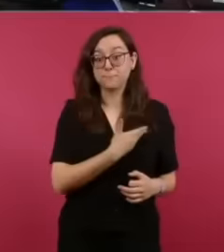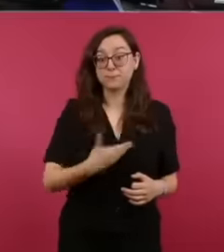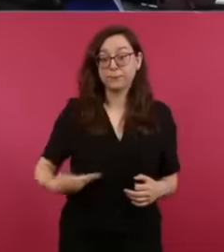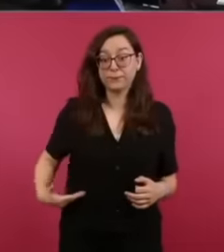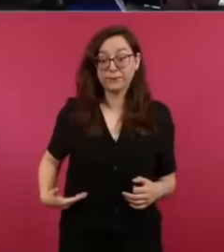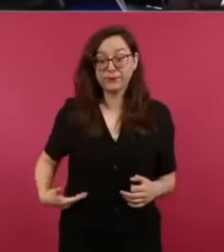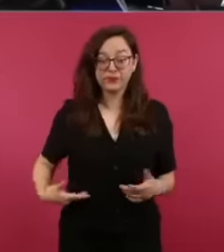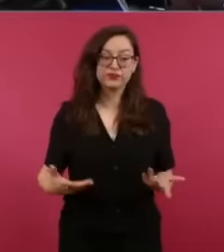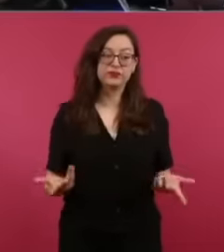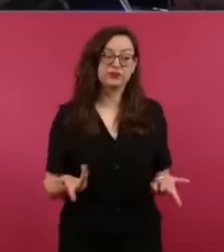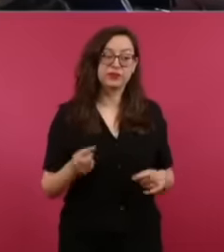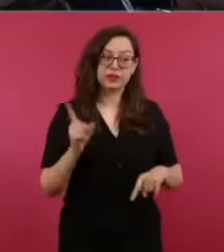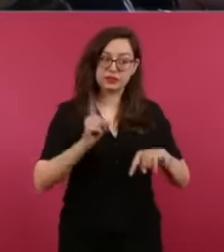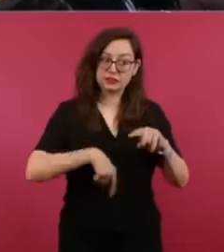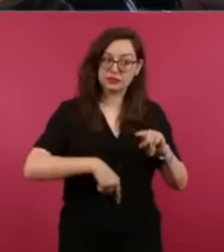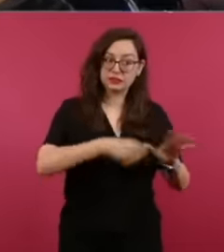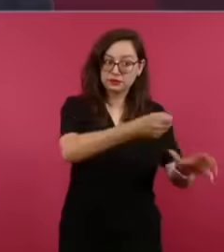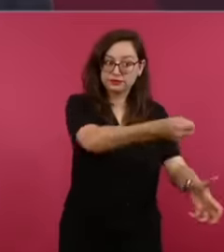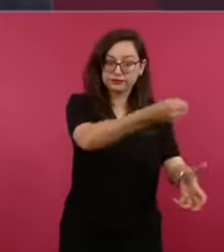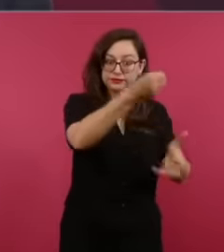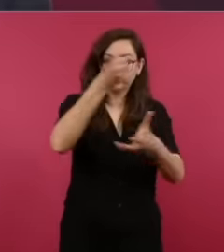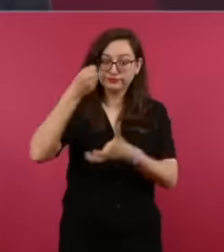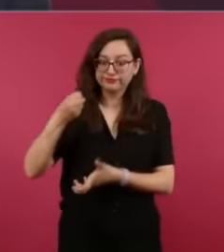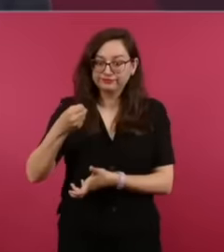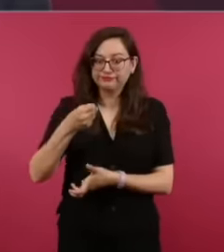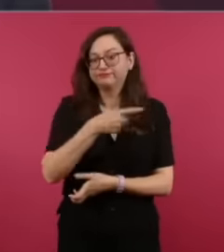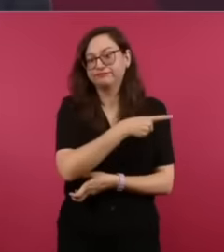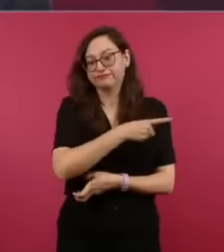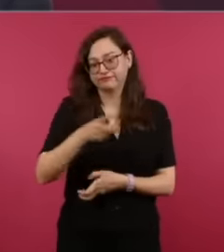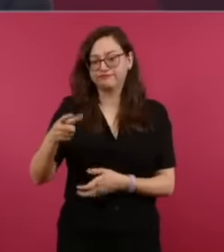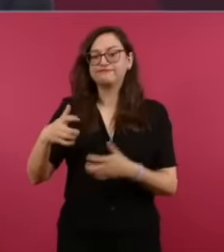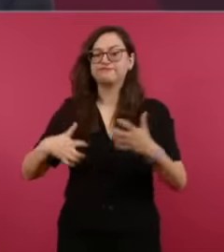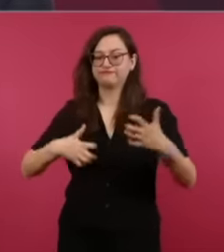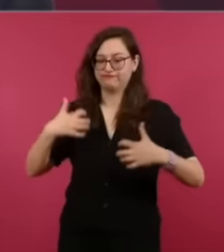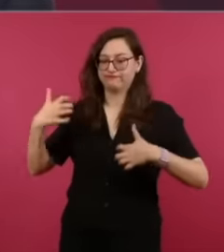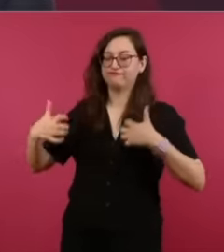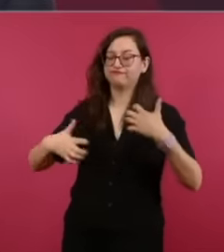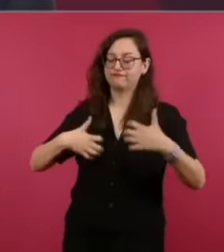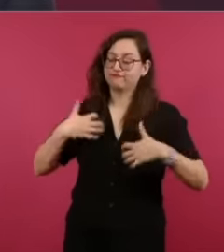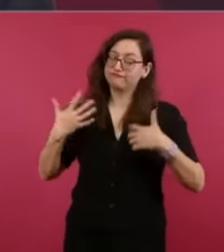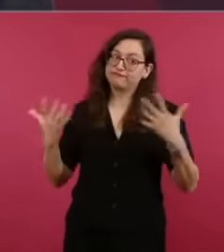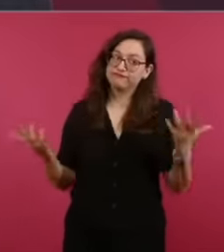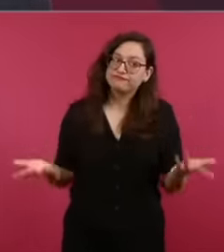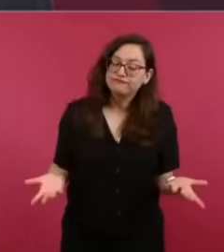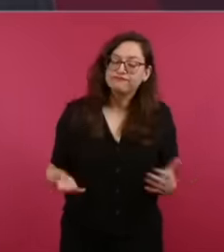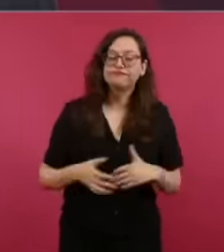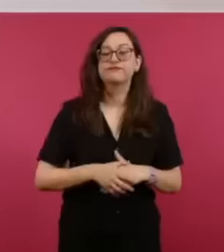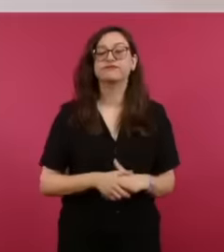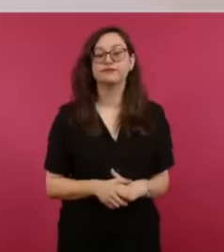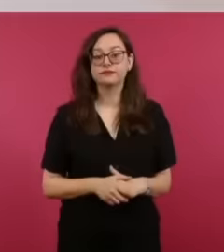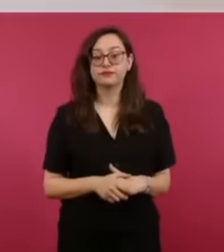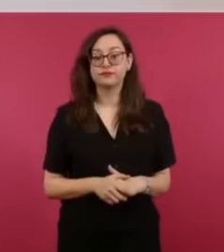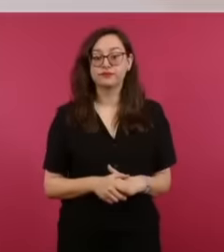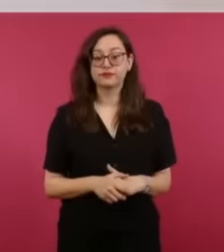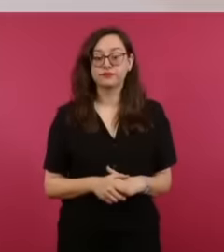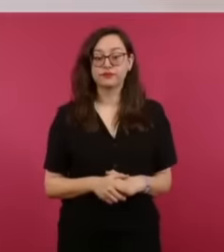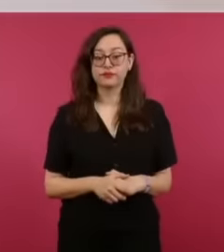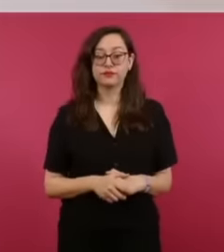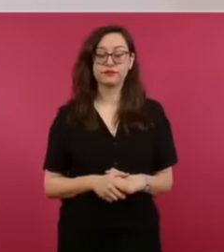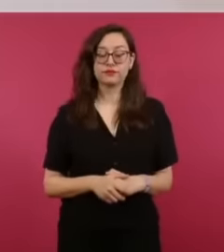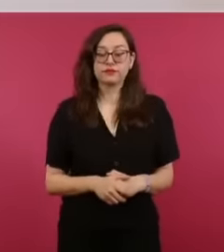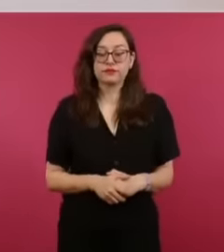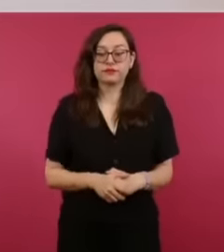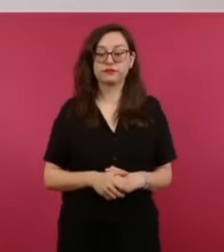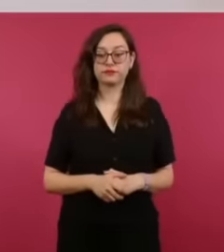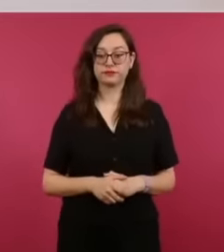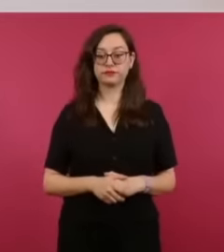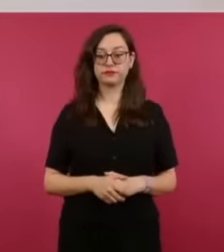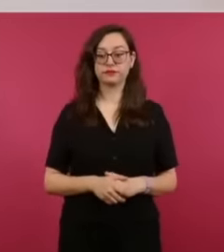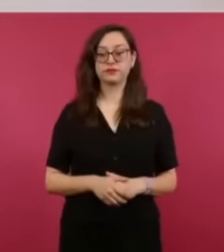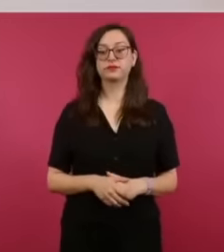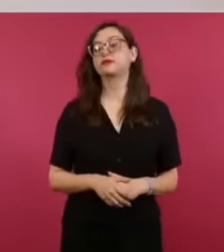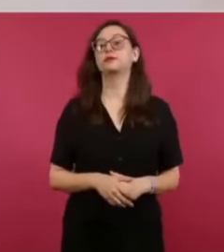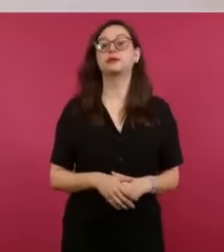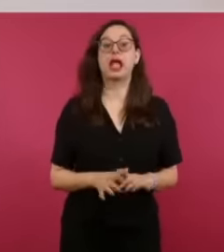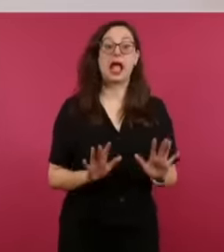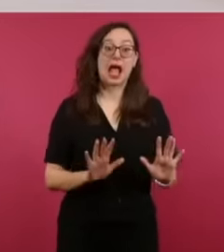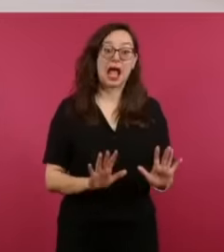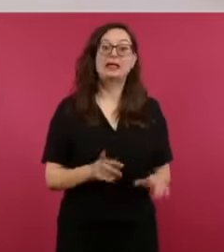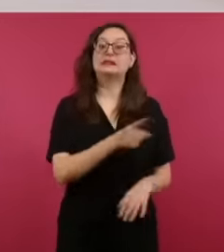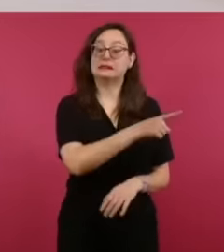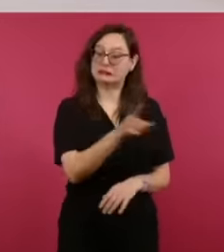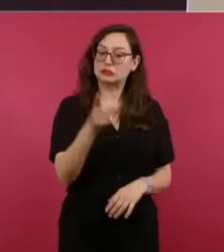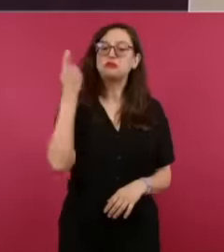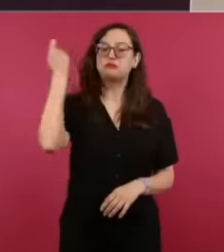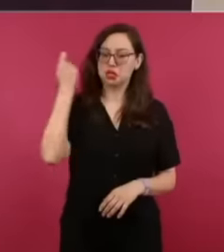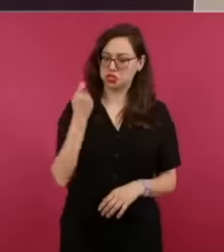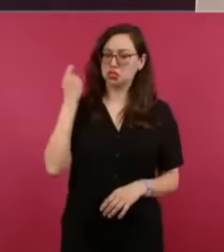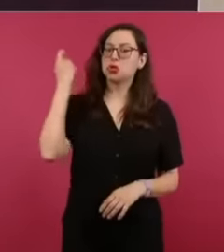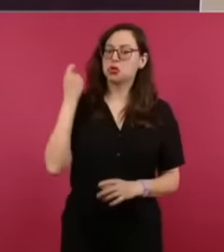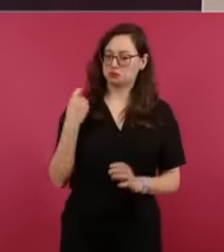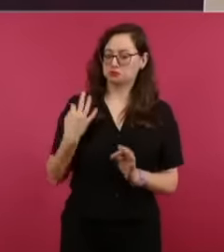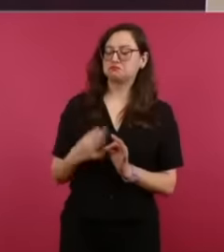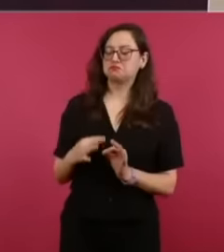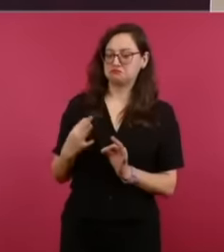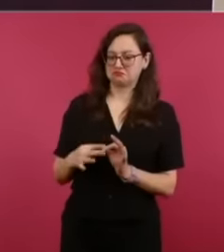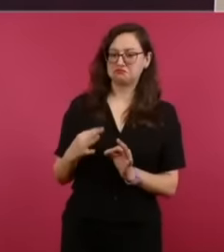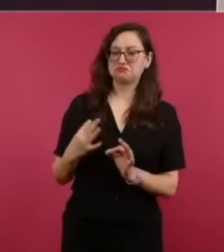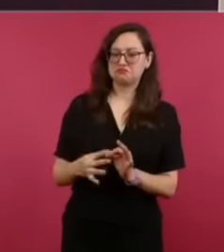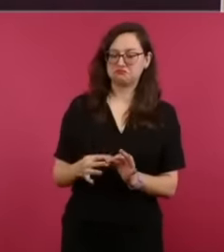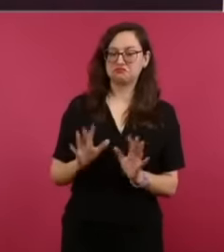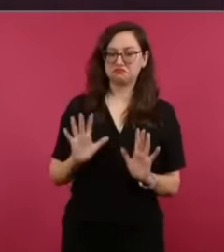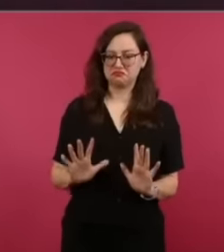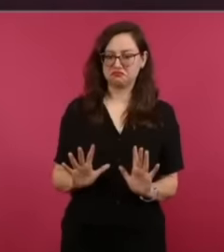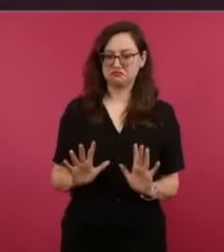upset. Ah, they didn't like the pension for the elderly, we are talking about the double